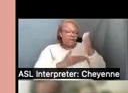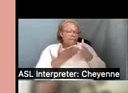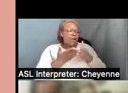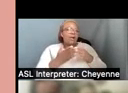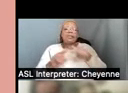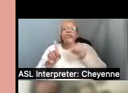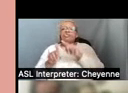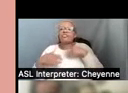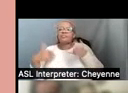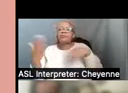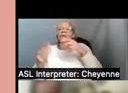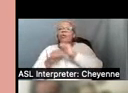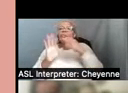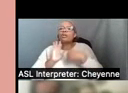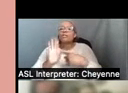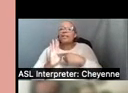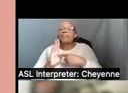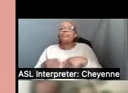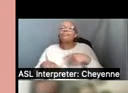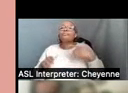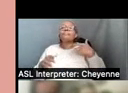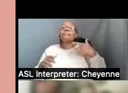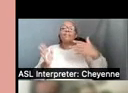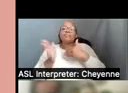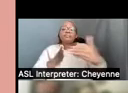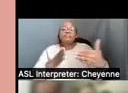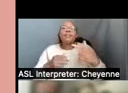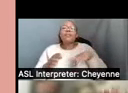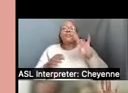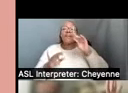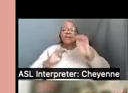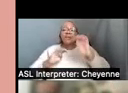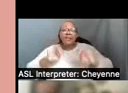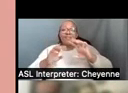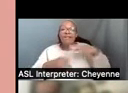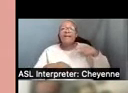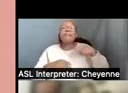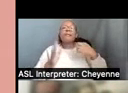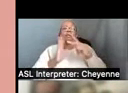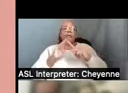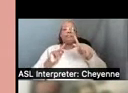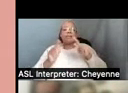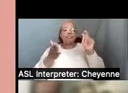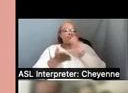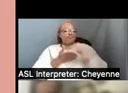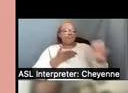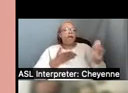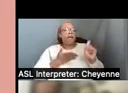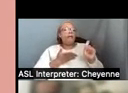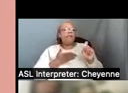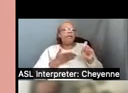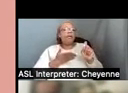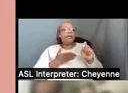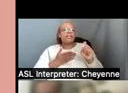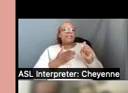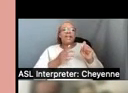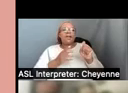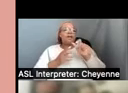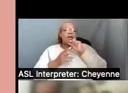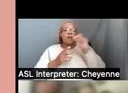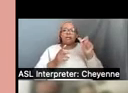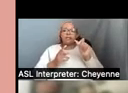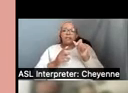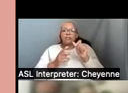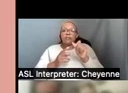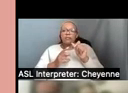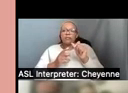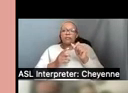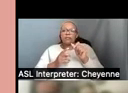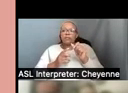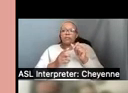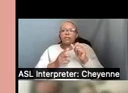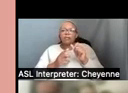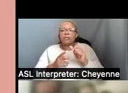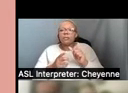Oftentimes we find in evaluating applications that people right written applications that actually